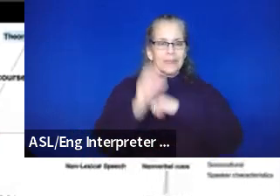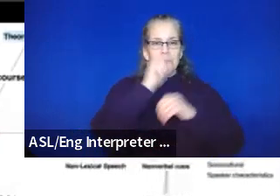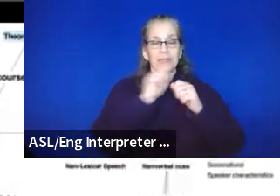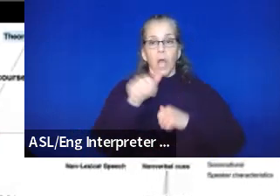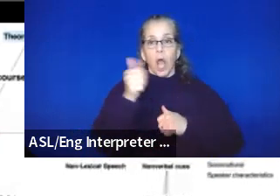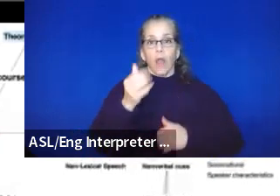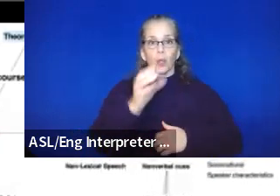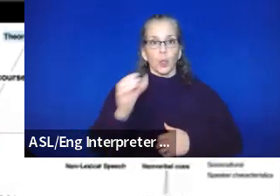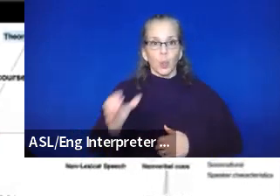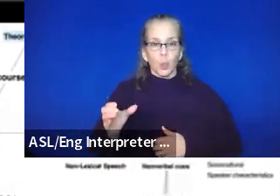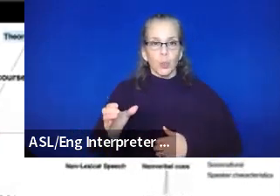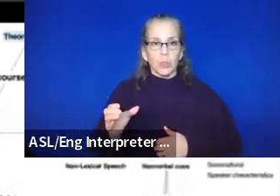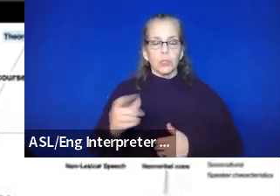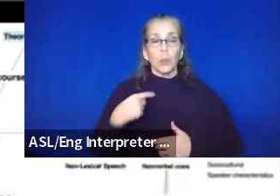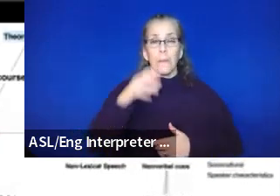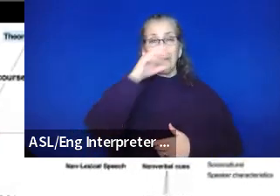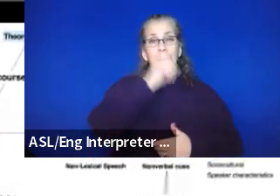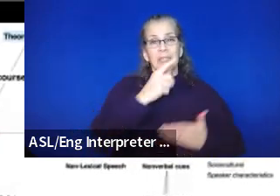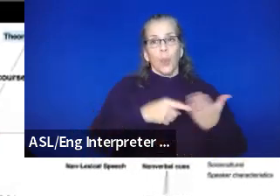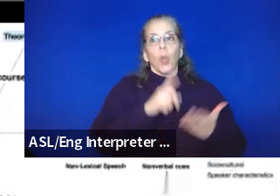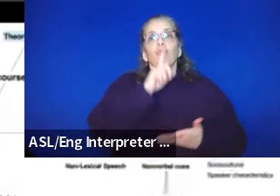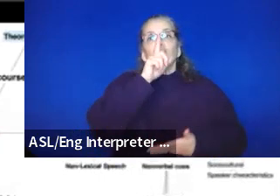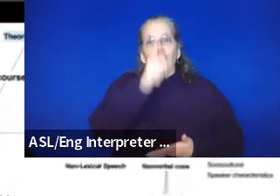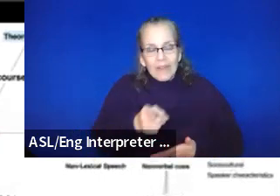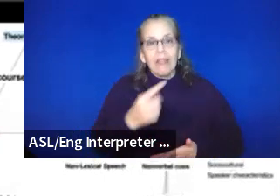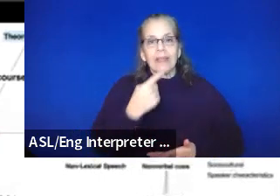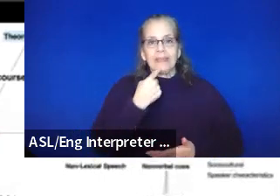said. Not only that, the longer your hearing loss